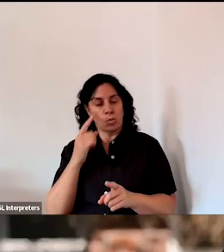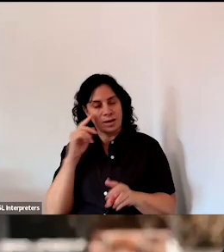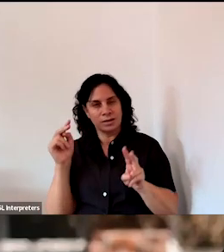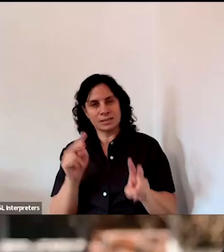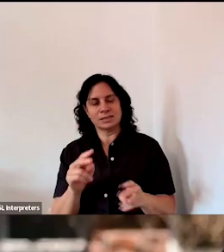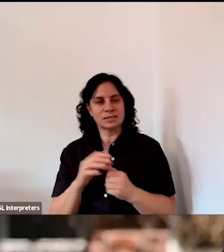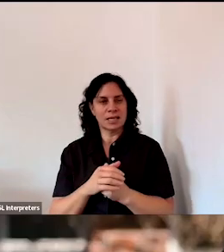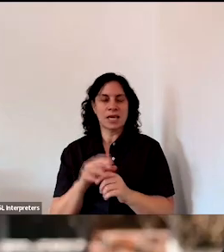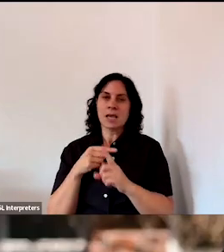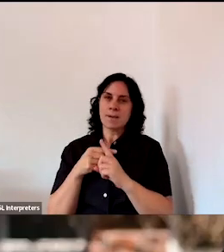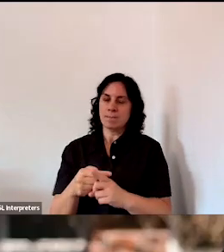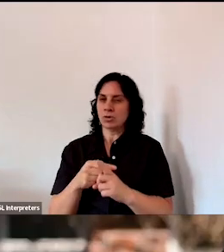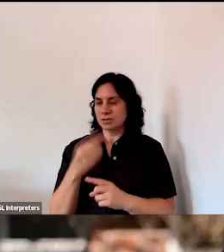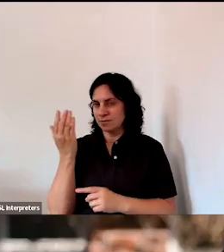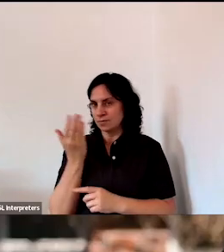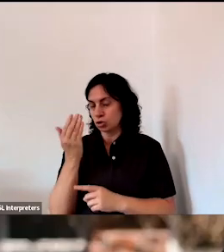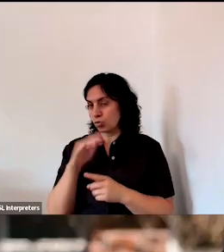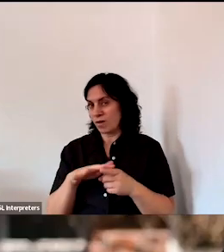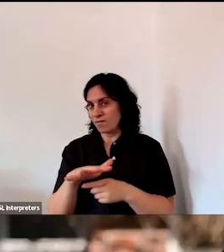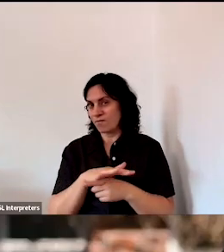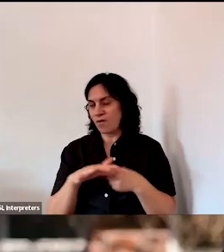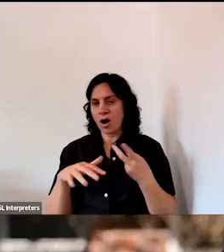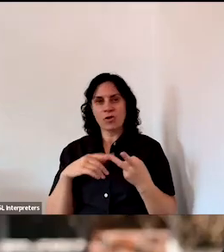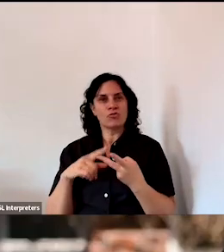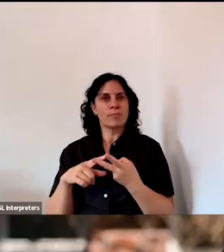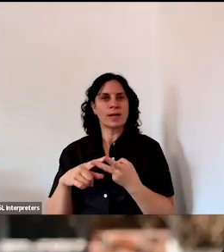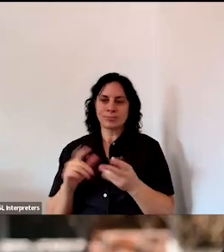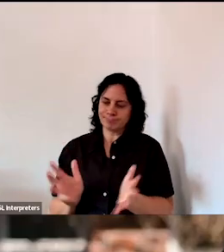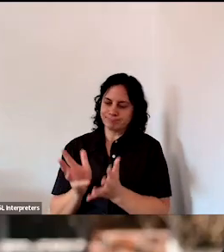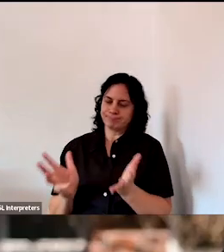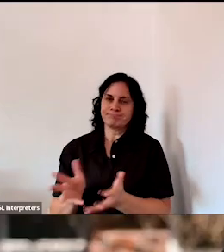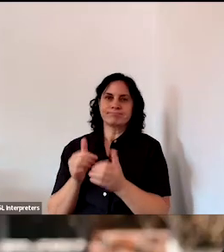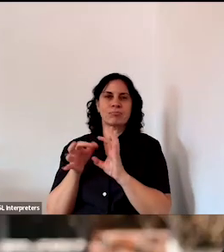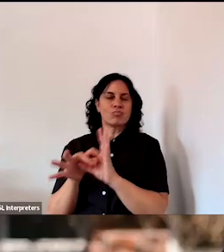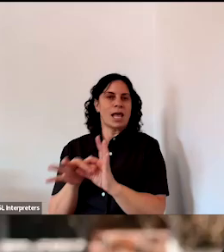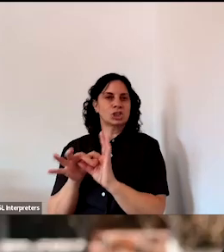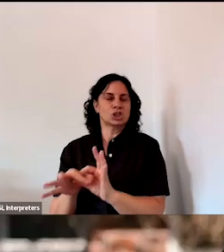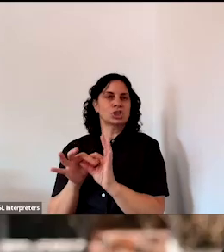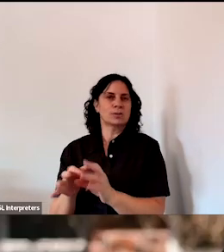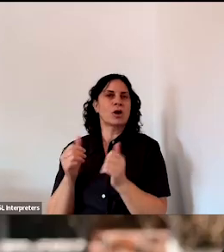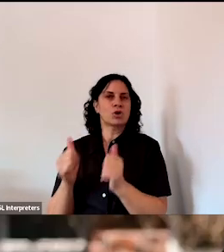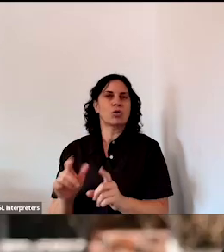positive school environments and fostering positive relationships maybe important for promoting youth mental health.